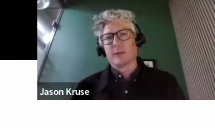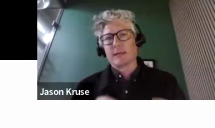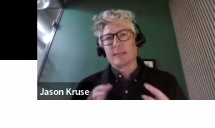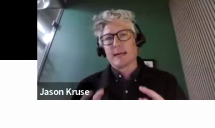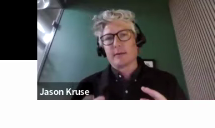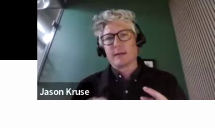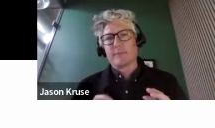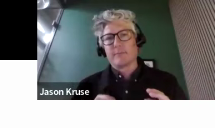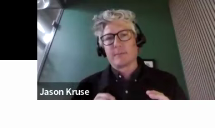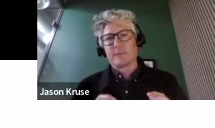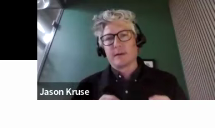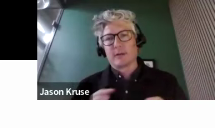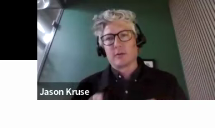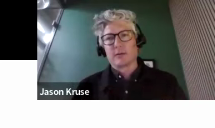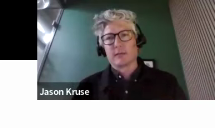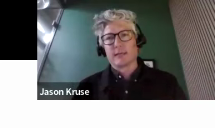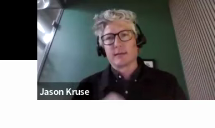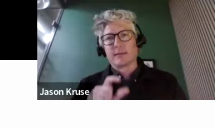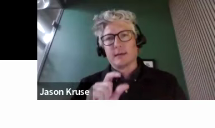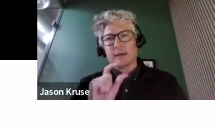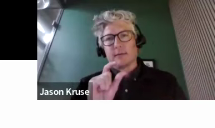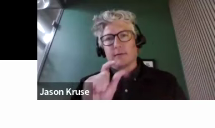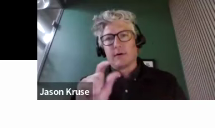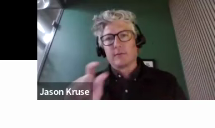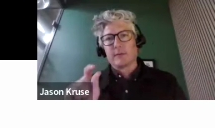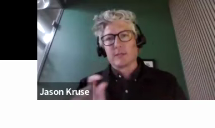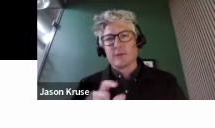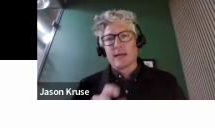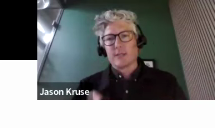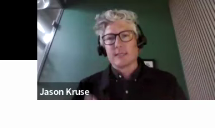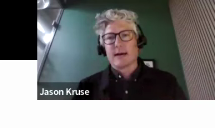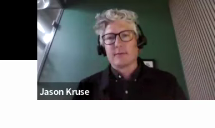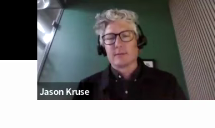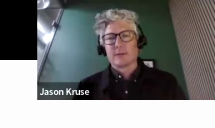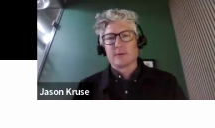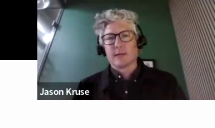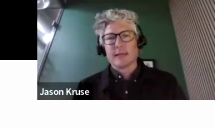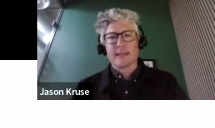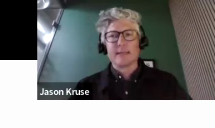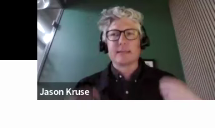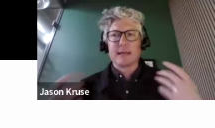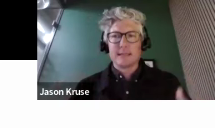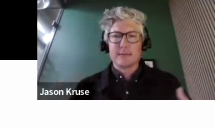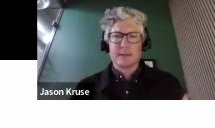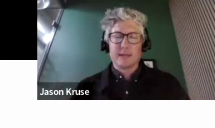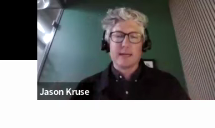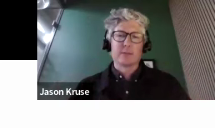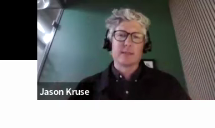you know, we try to diagram very clearly all of these strategies out. So again, getting to that idea of like being able